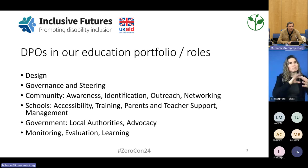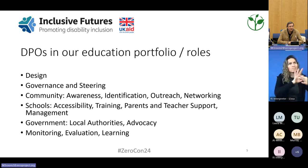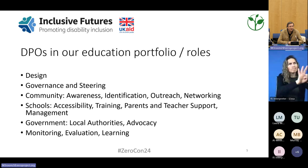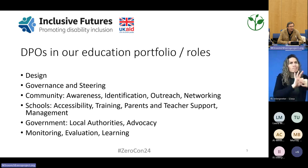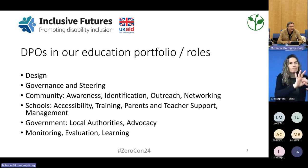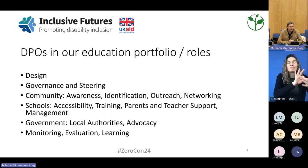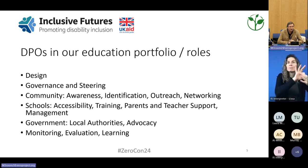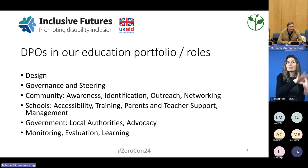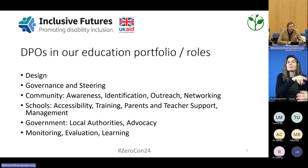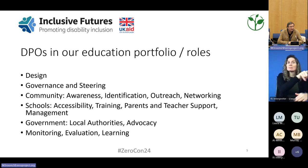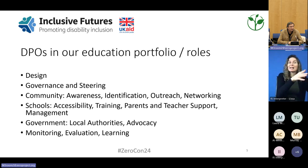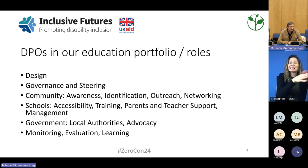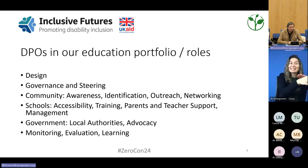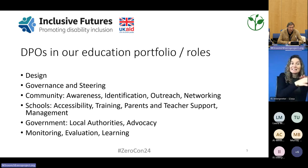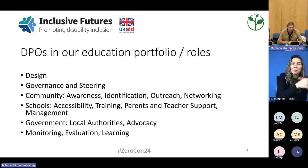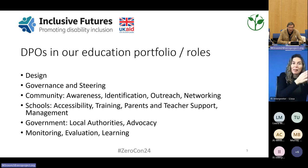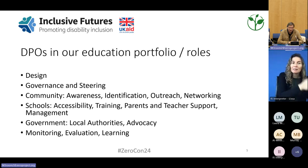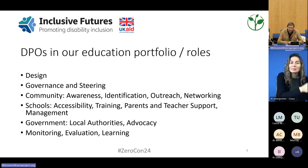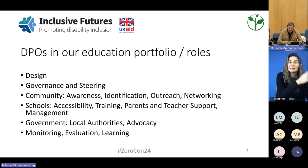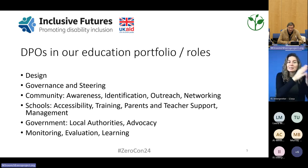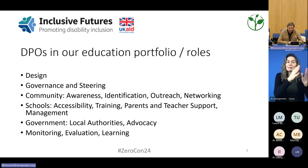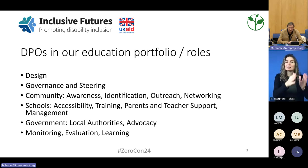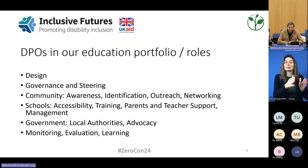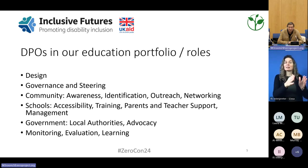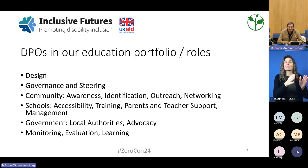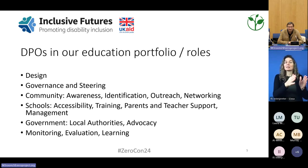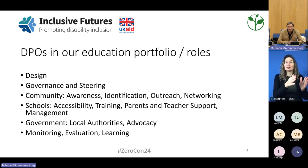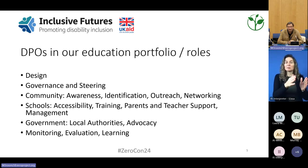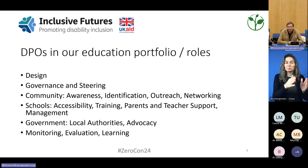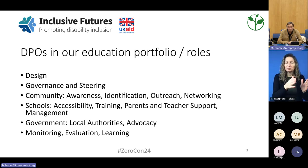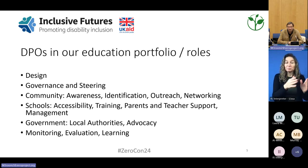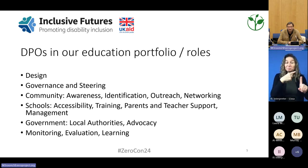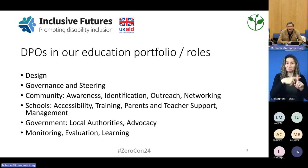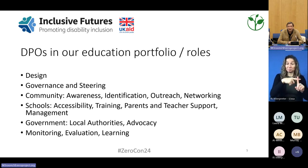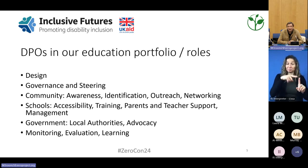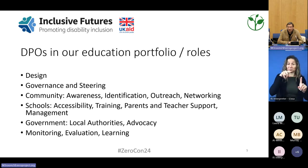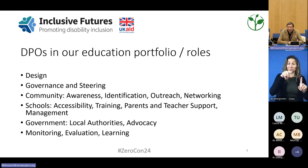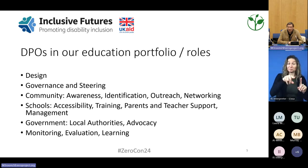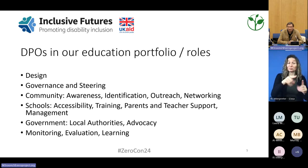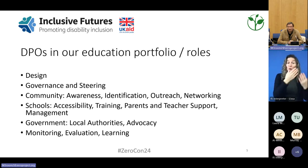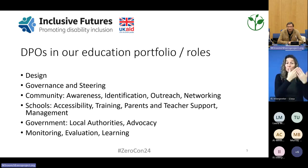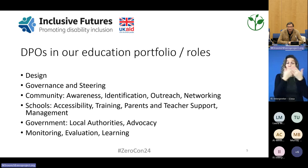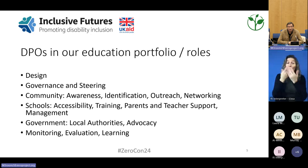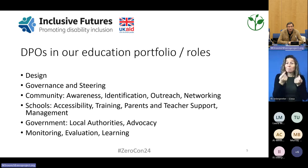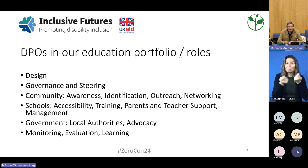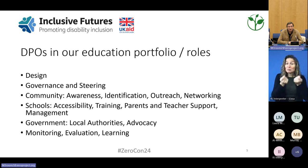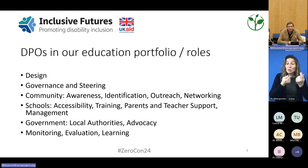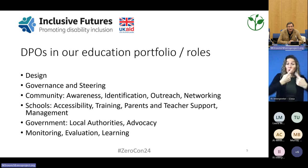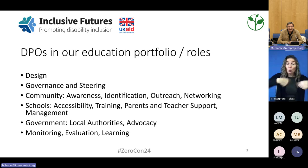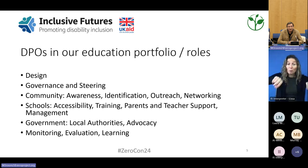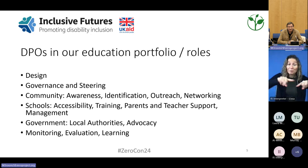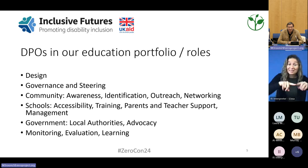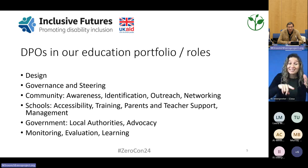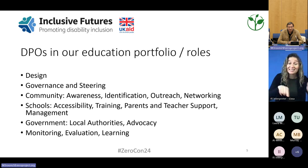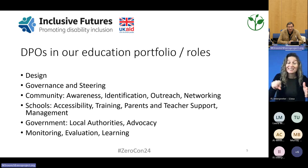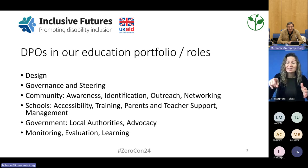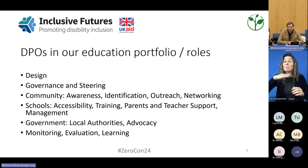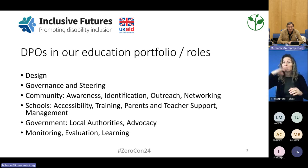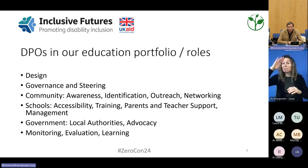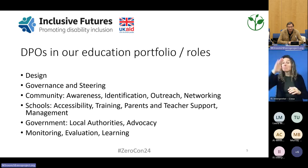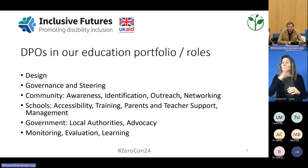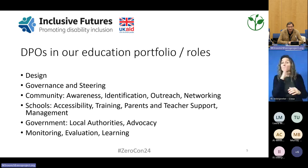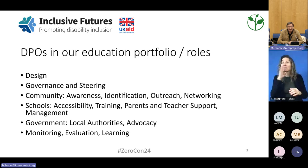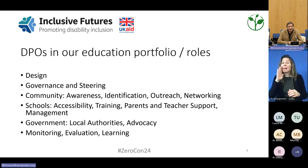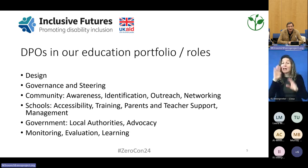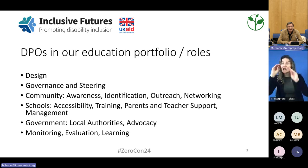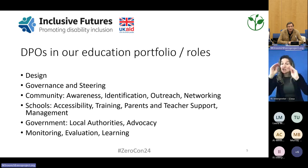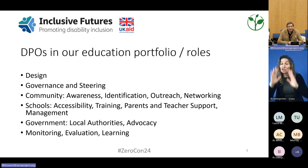committees, teacher and parent associations, but also training of teachers where they are involved.